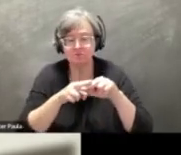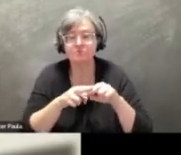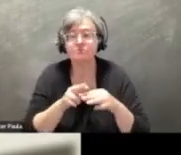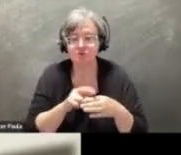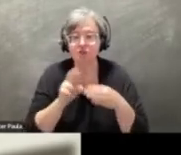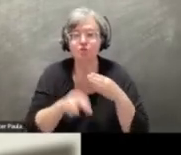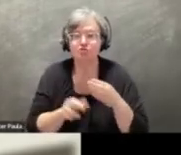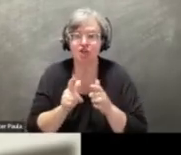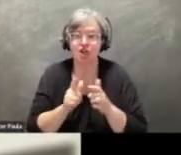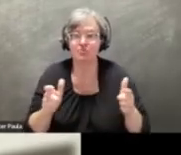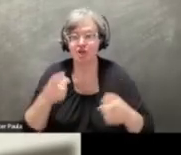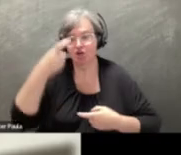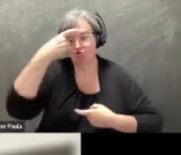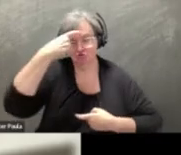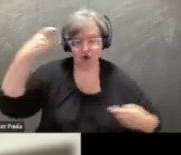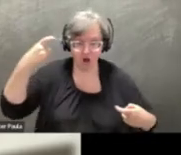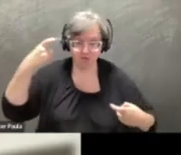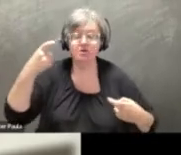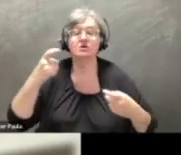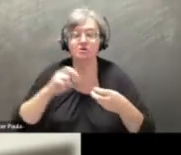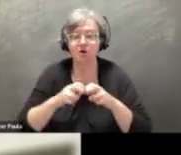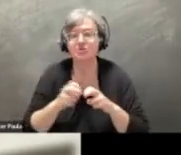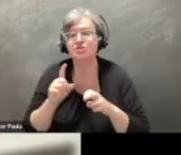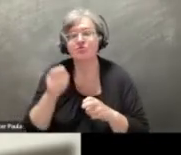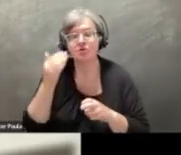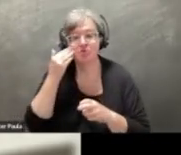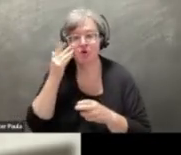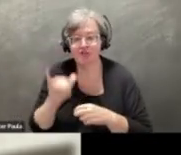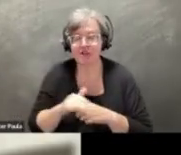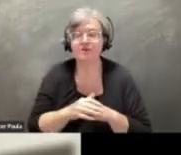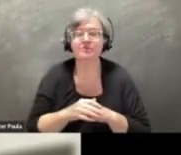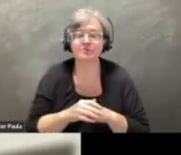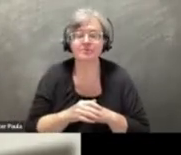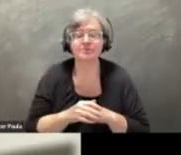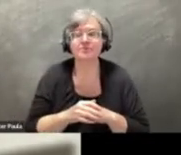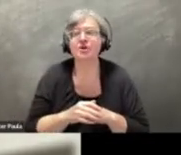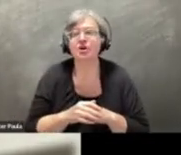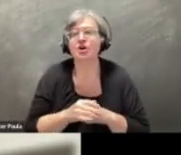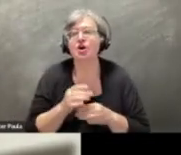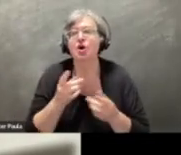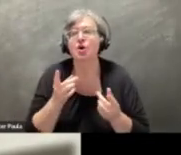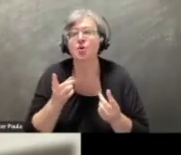big trauma issues. So we really need to be mindful of that. So what can we do about trauma?